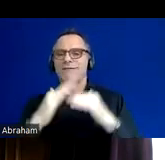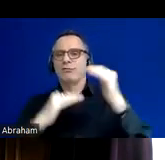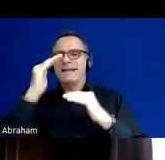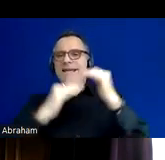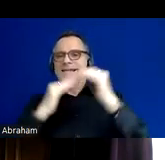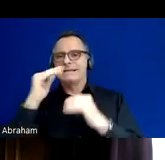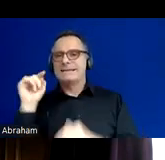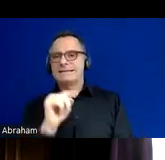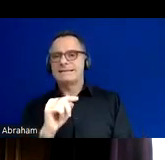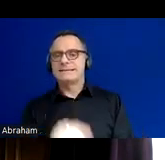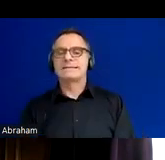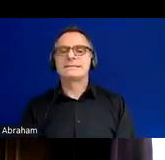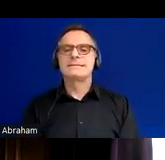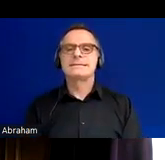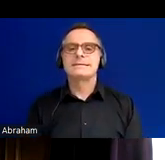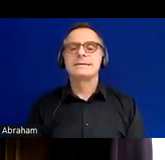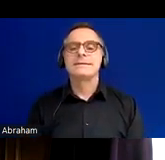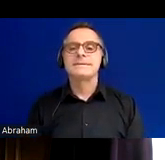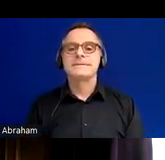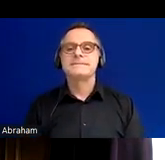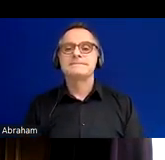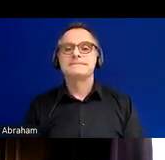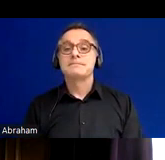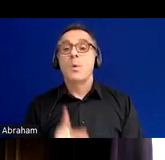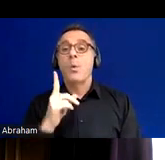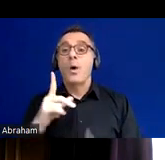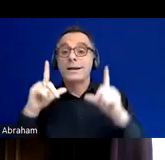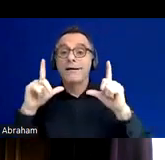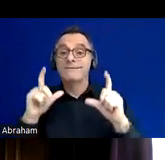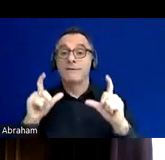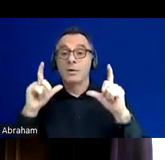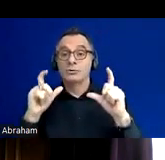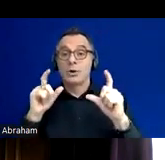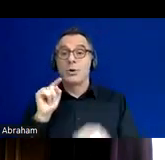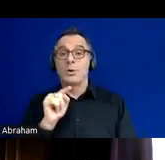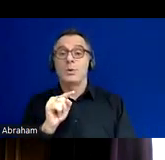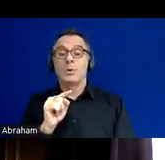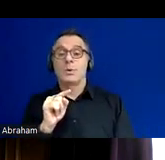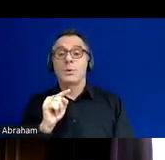I think in London, but in one picture in particular, the people (the subjects)